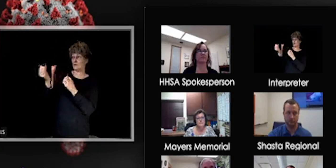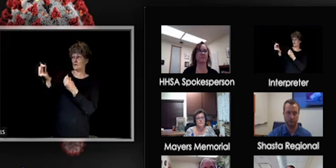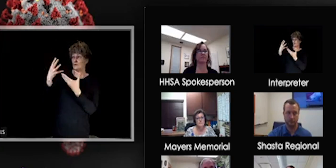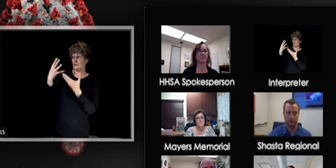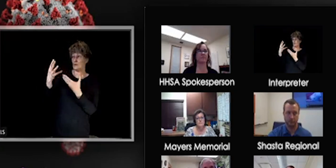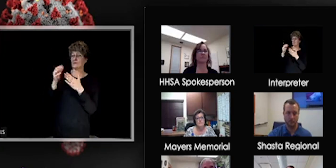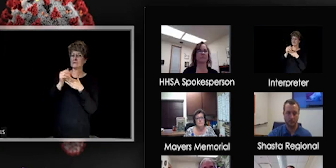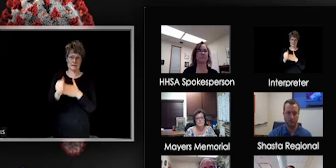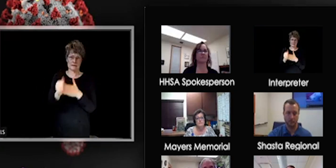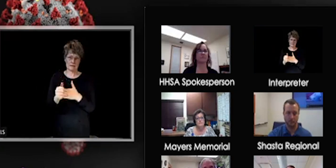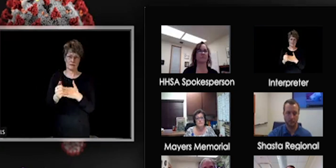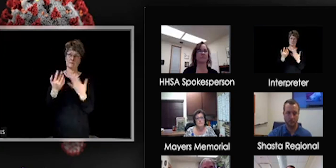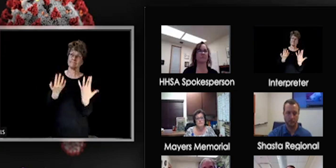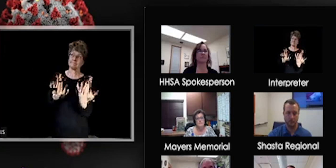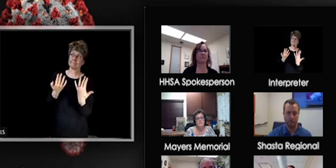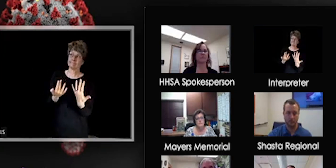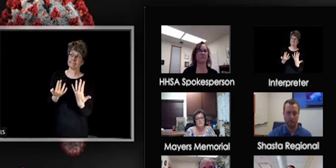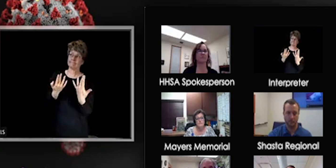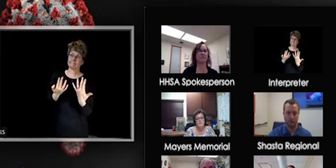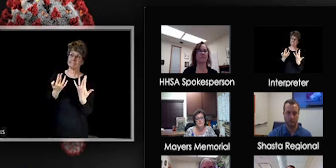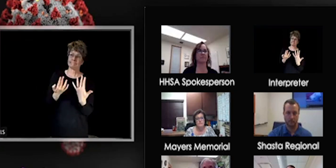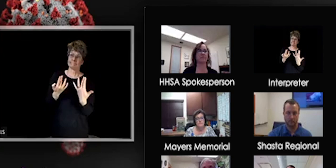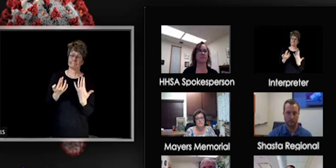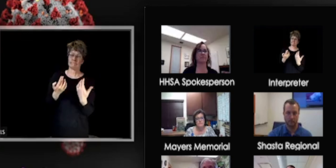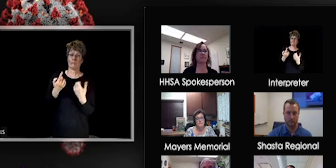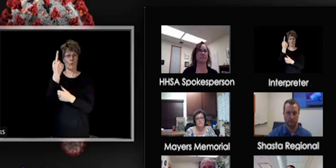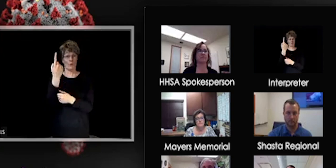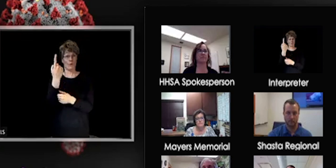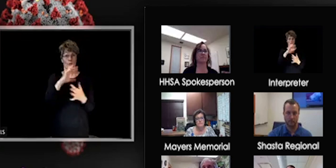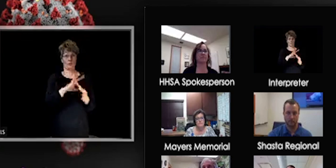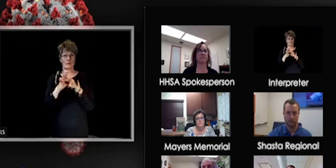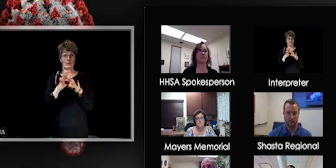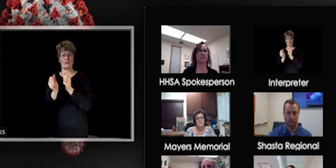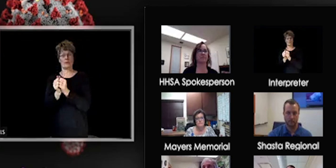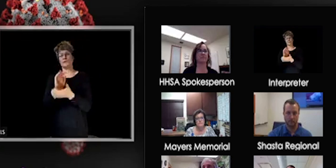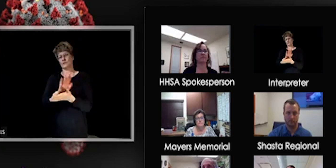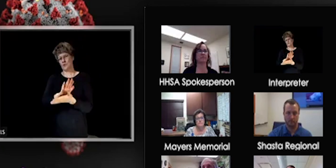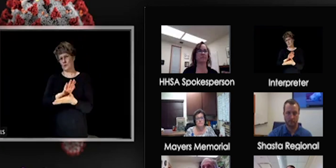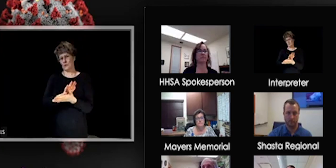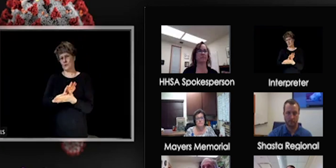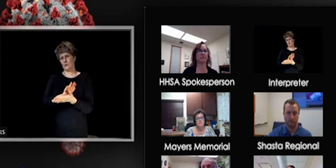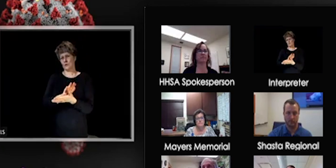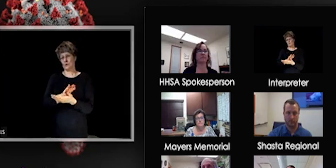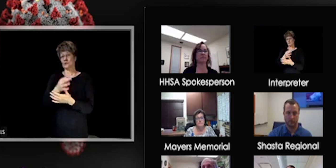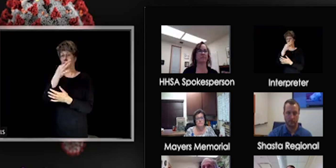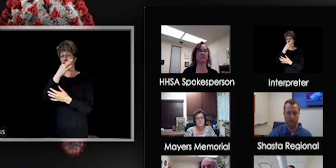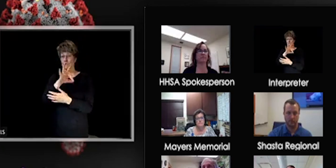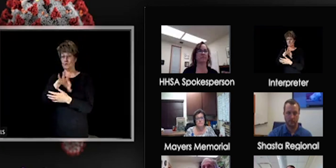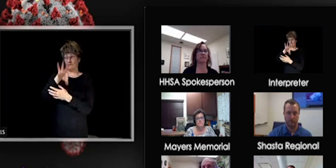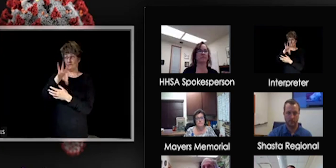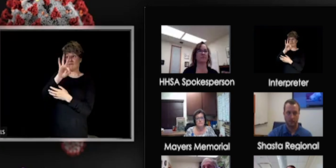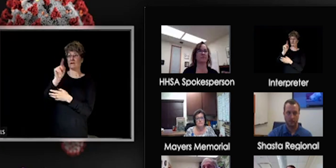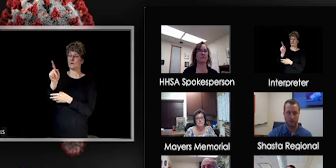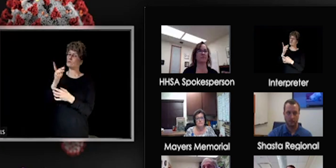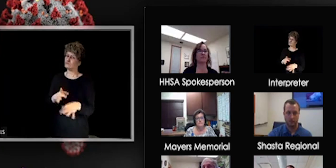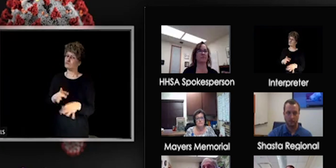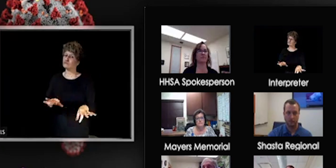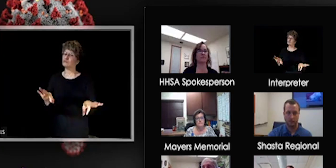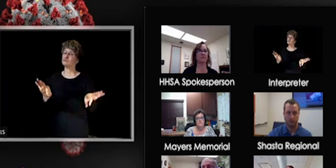we have been waiting on guidance from the state about schools. That should be coming shortly, which is really important right now. Not that schools are going to open right away,